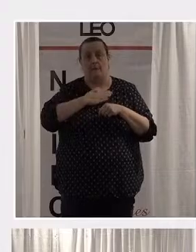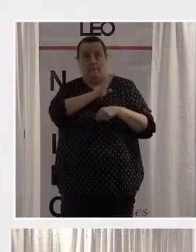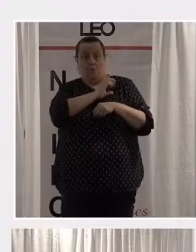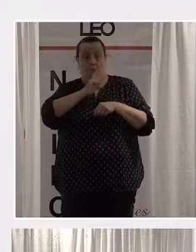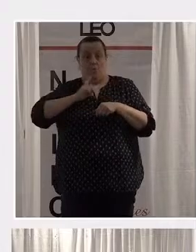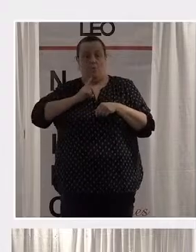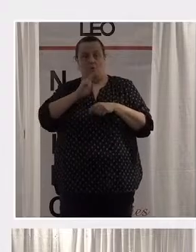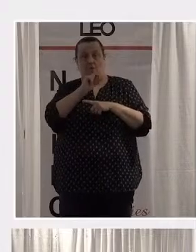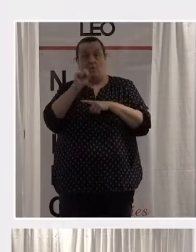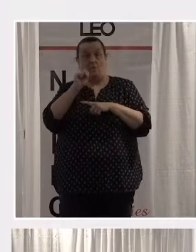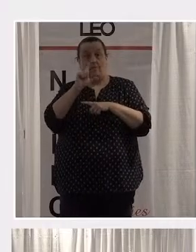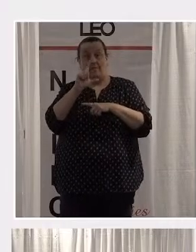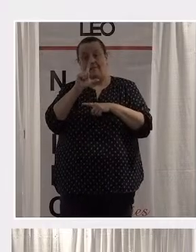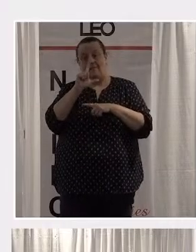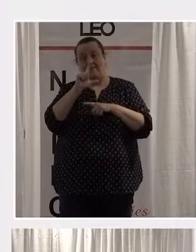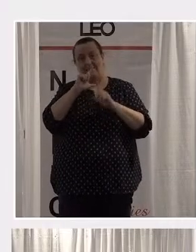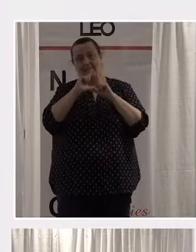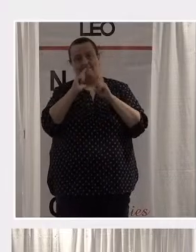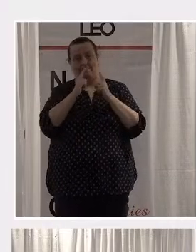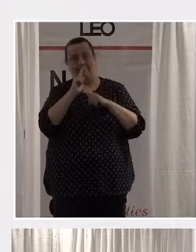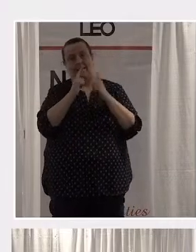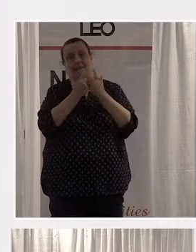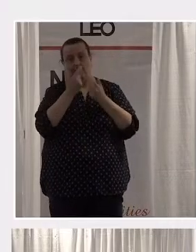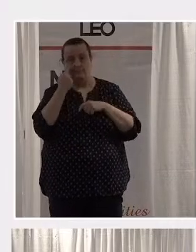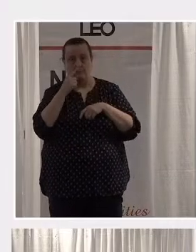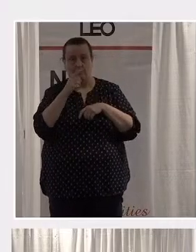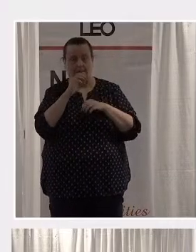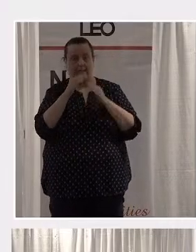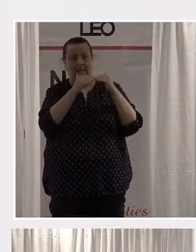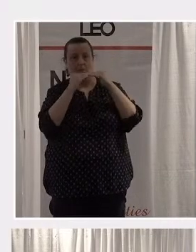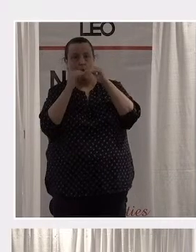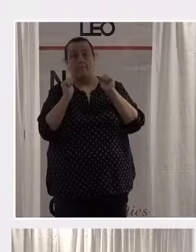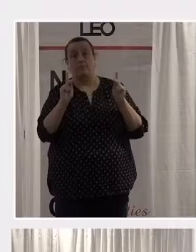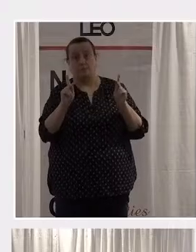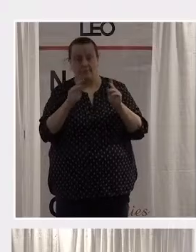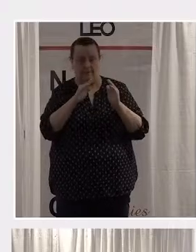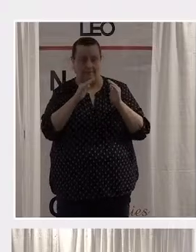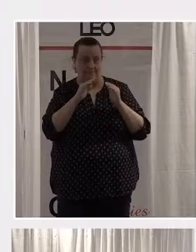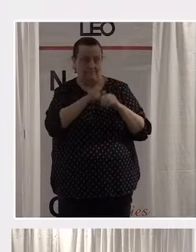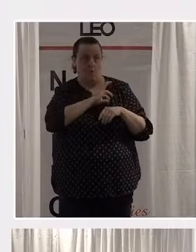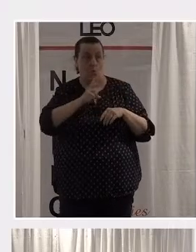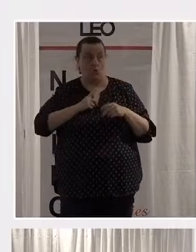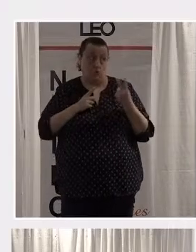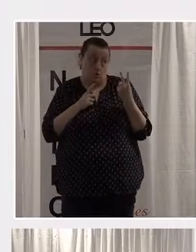NOVA SCOTIA LEAGUE FOR EQUAL OPPORTUNITIES BOARD, FOR WHICH TWO MEMBERS ARE HERE TODAY,